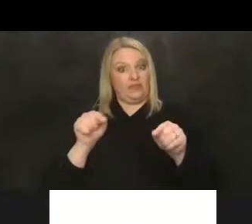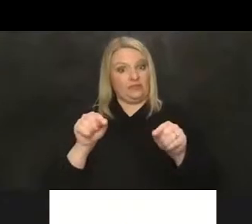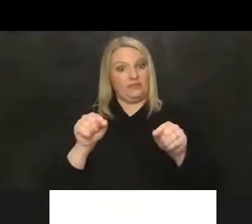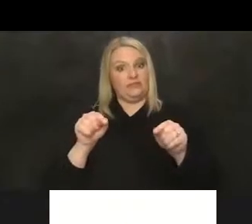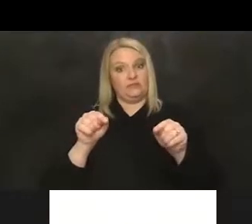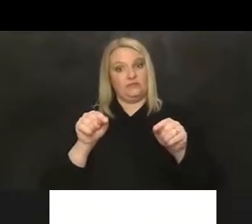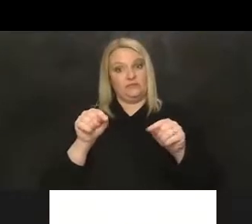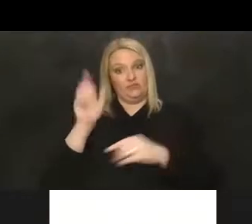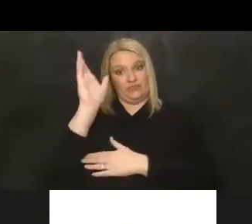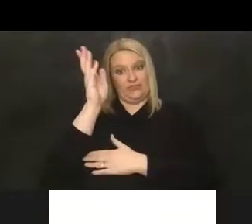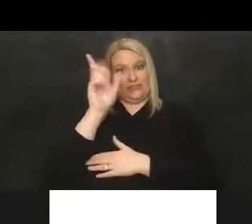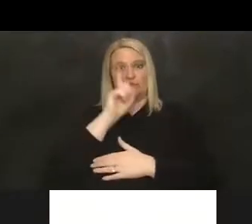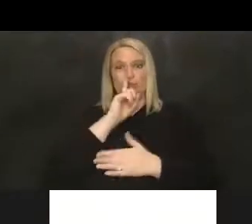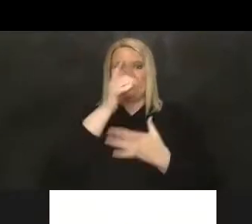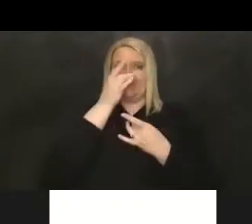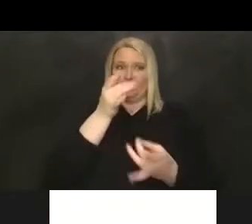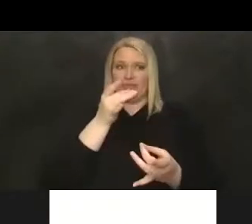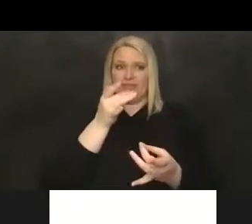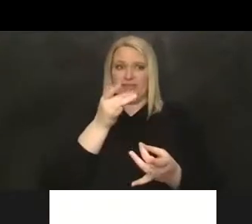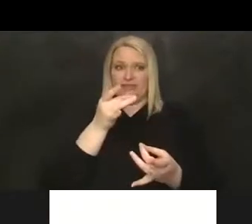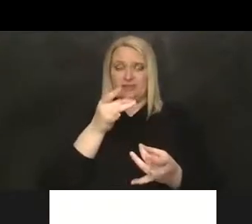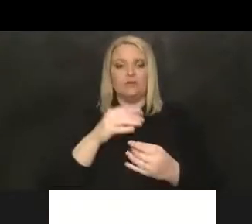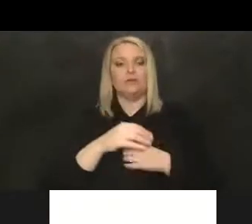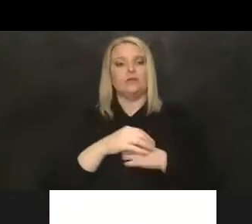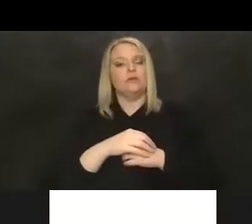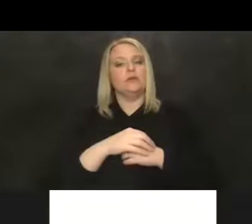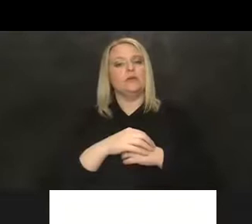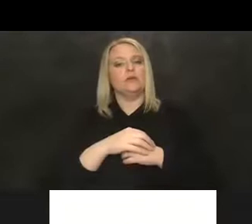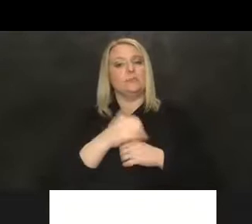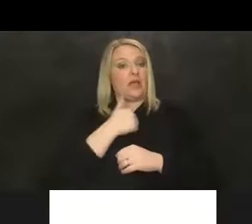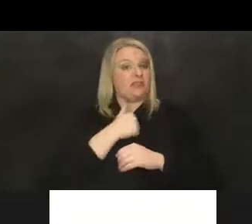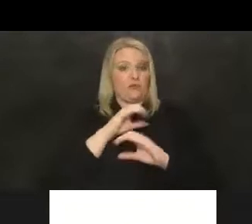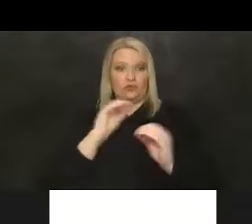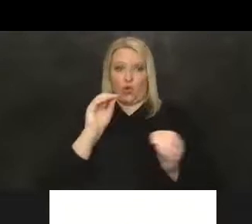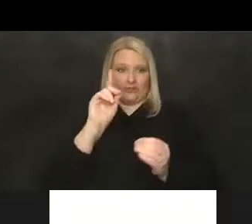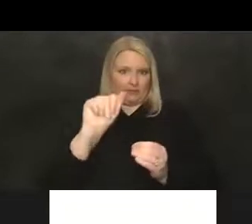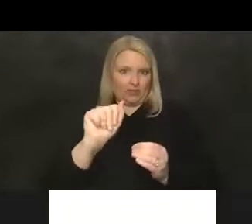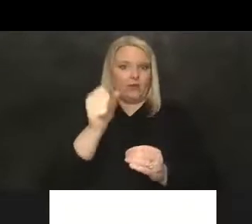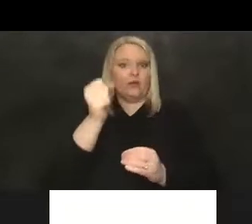super interesting talk. I do not have any disabilities, but I am a woman of color, and